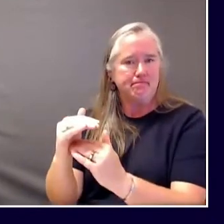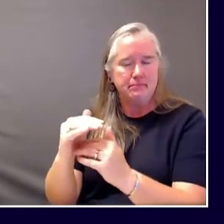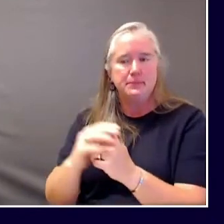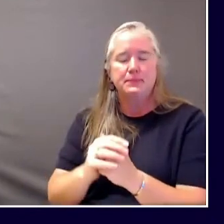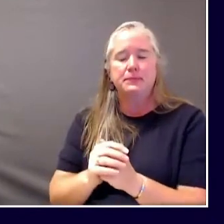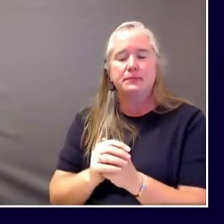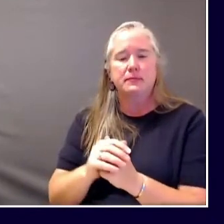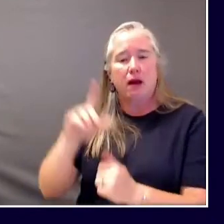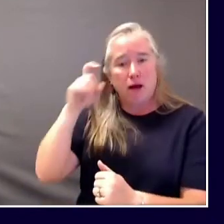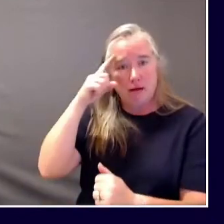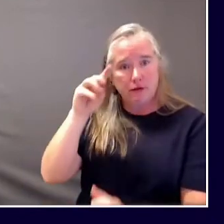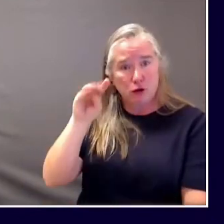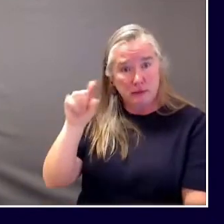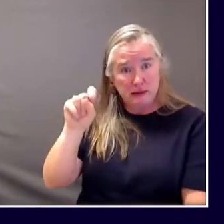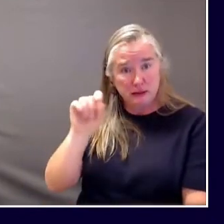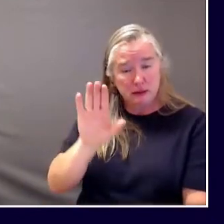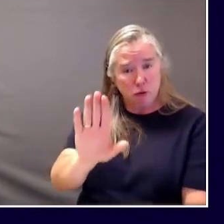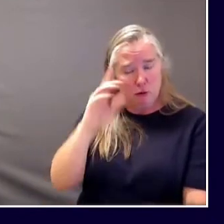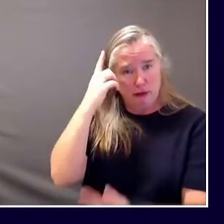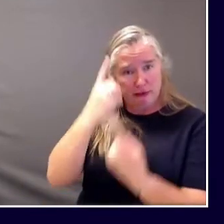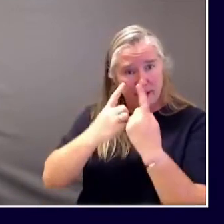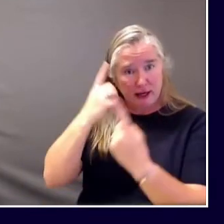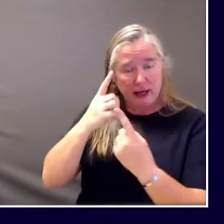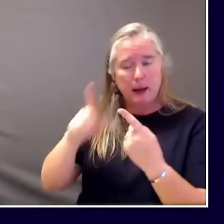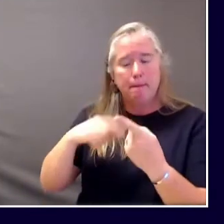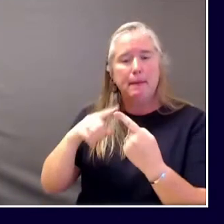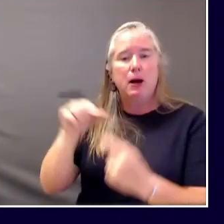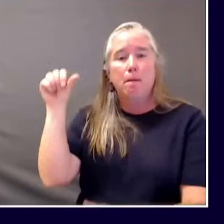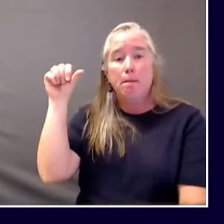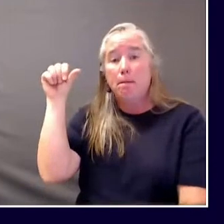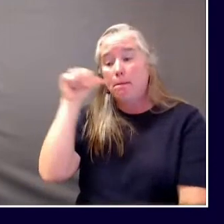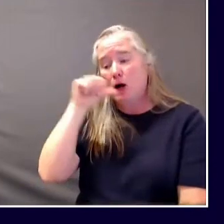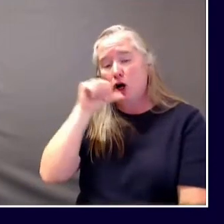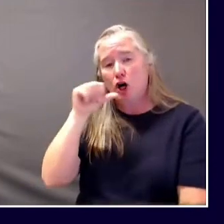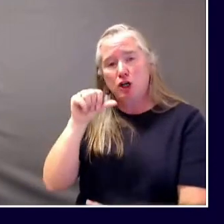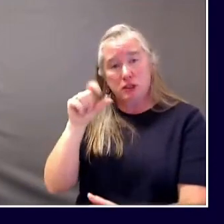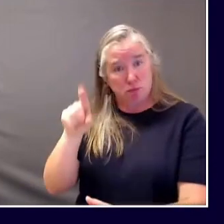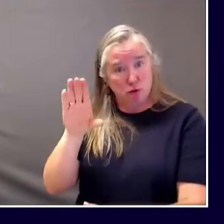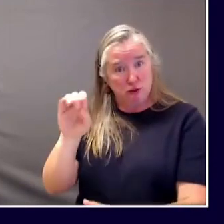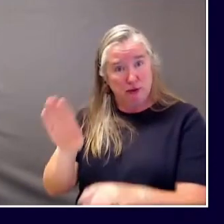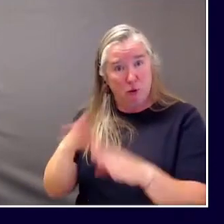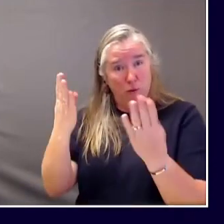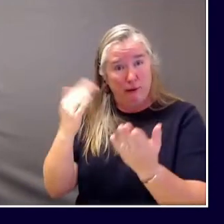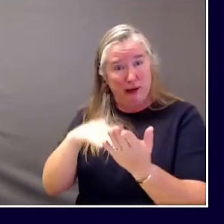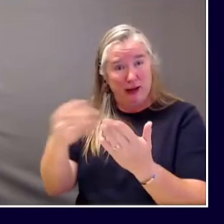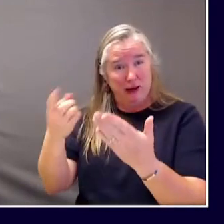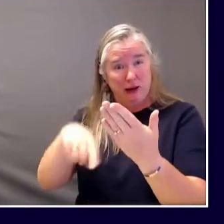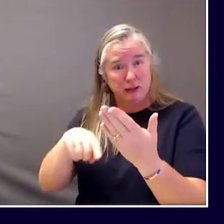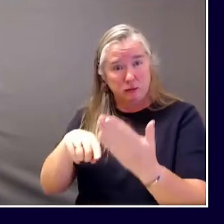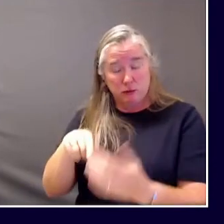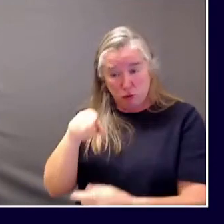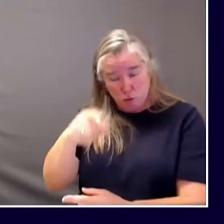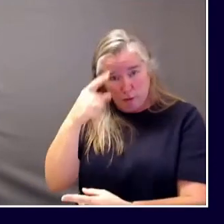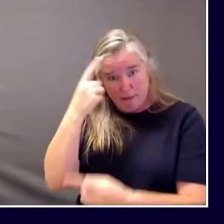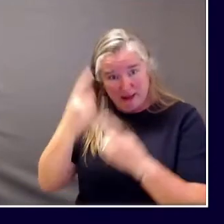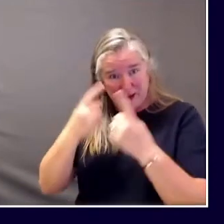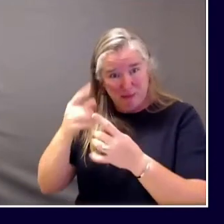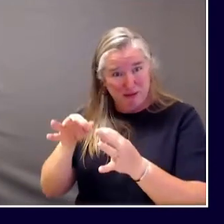what are your thoughts right now